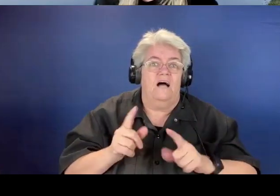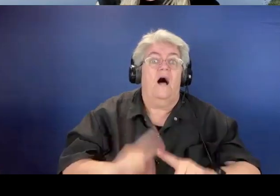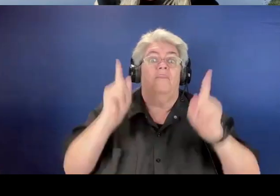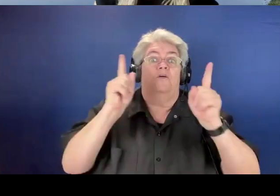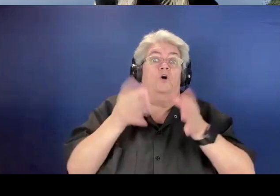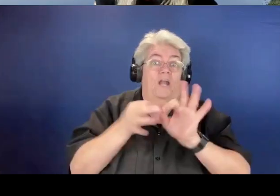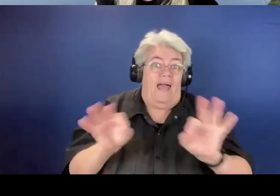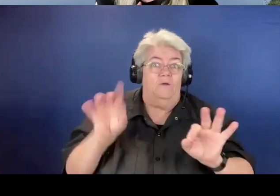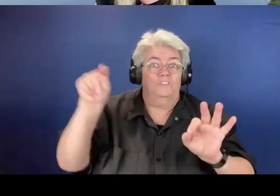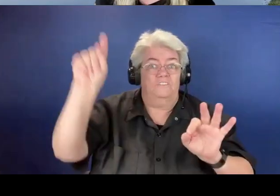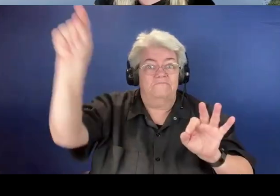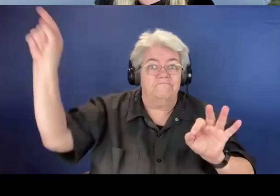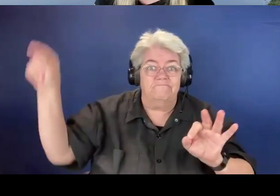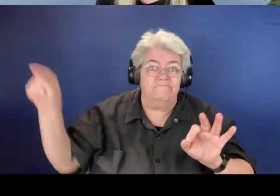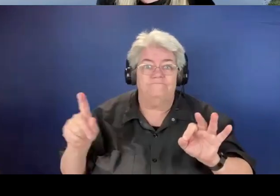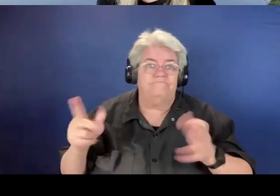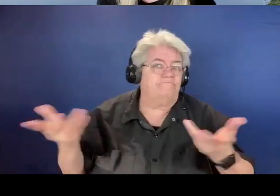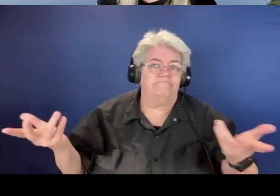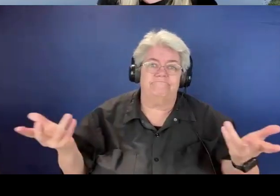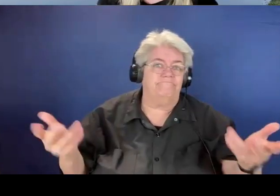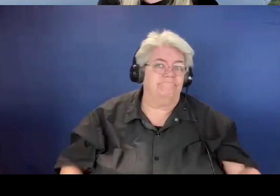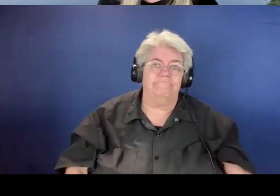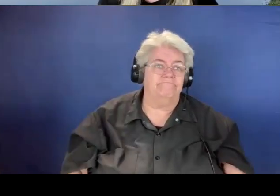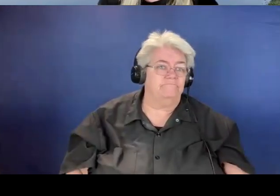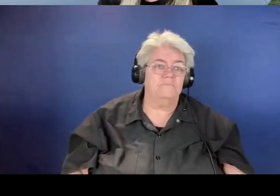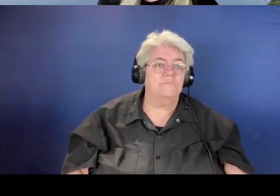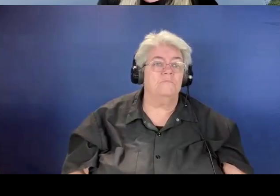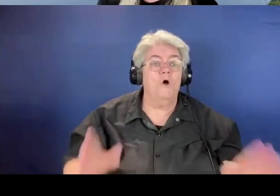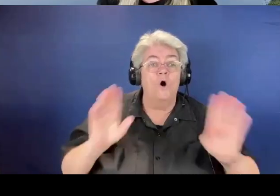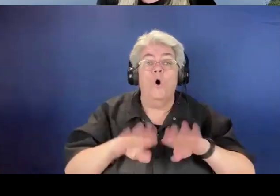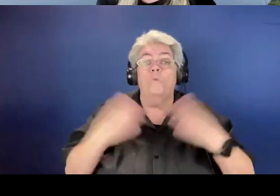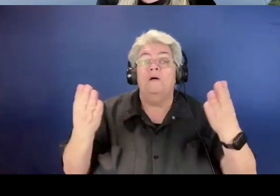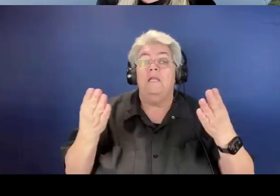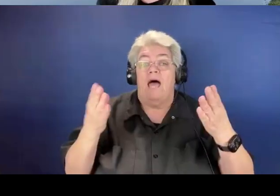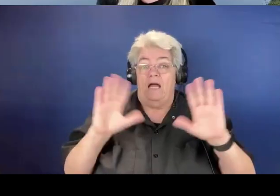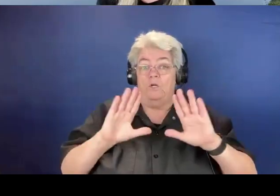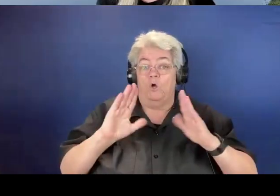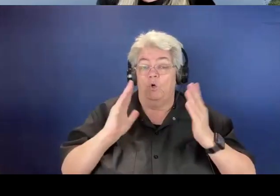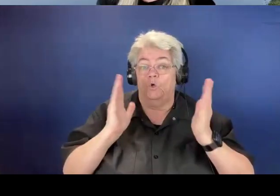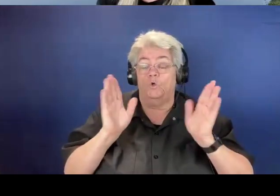other than Spanish. The open and close set task is for assessing a toddler's ability to imitate